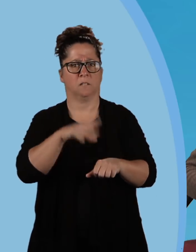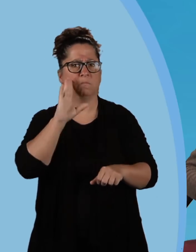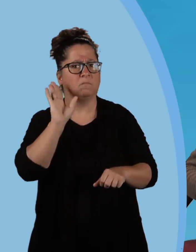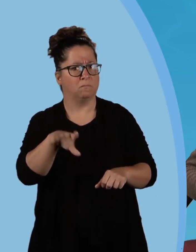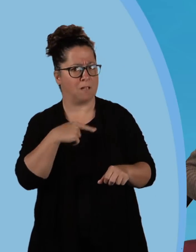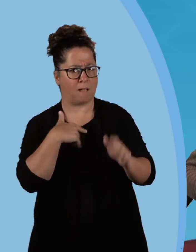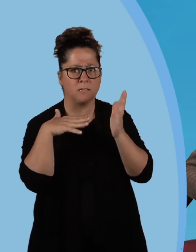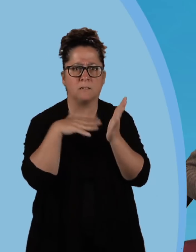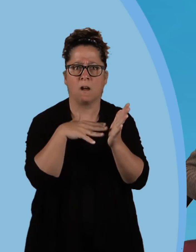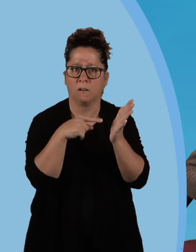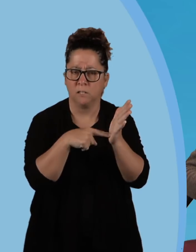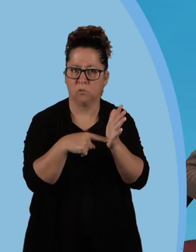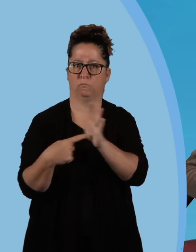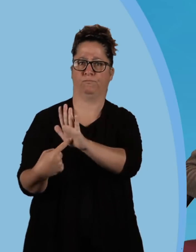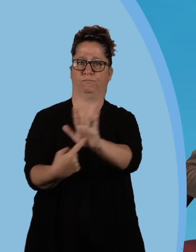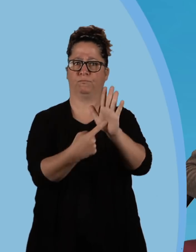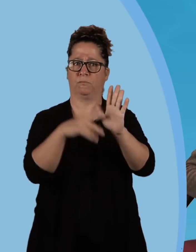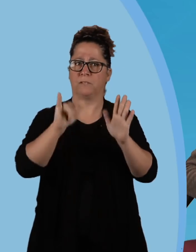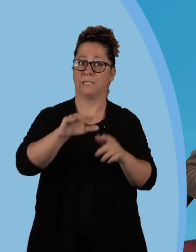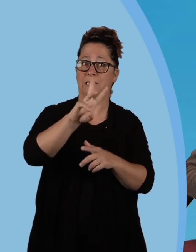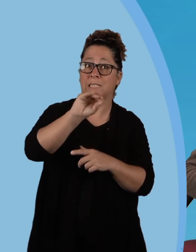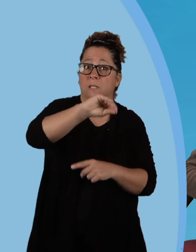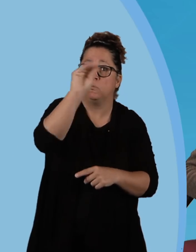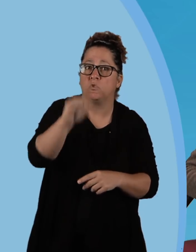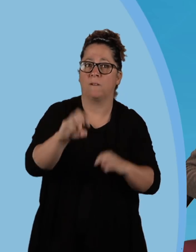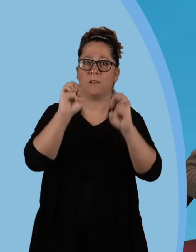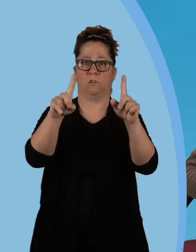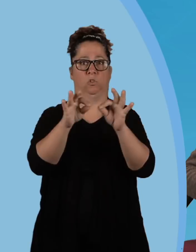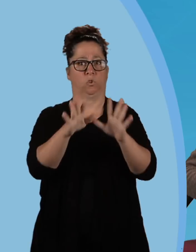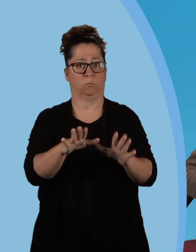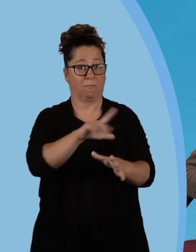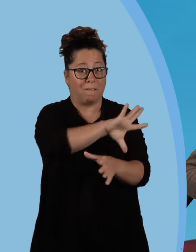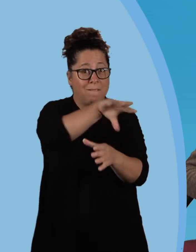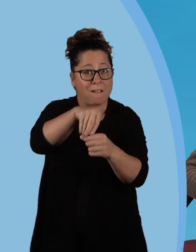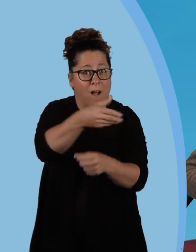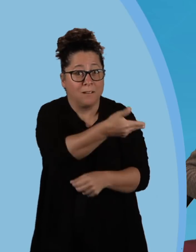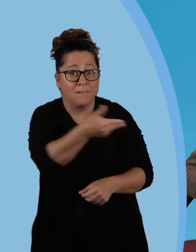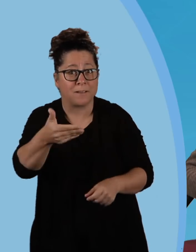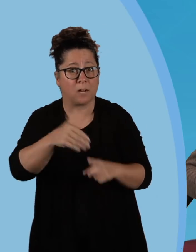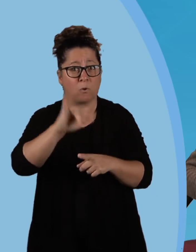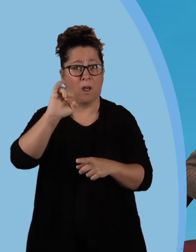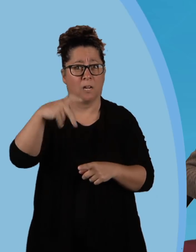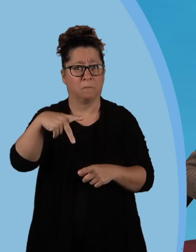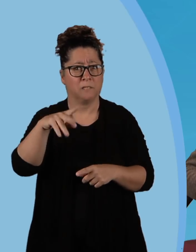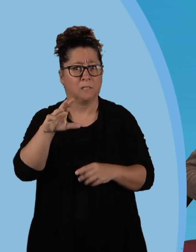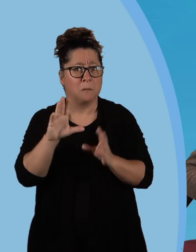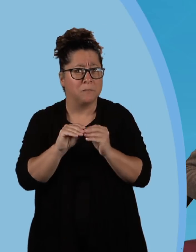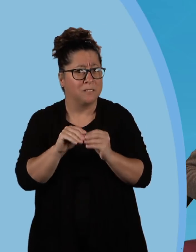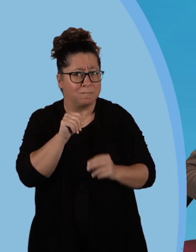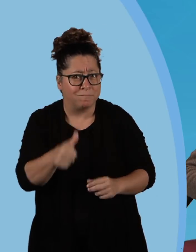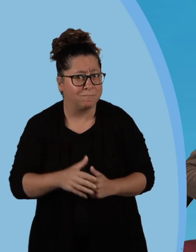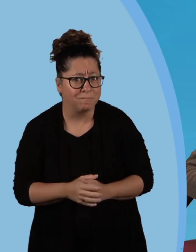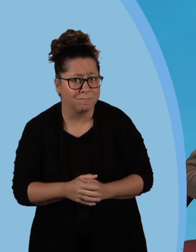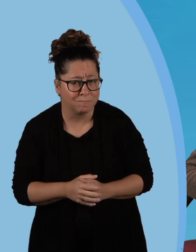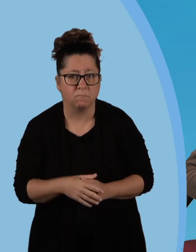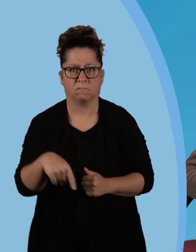In fact, there was a study that showed that more than 60% of educational interpreters were not invited to an IEP meeting,